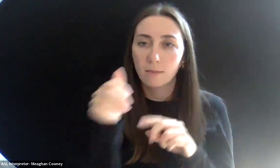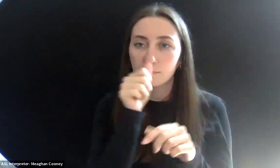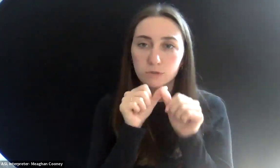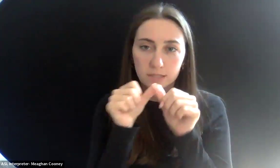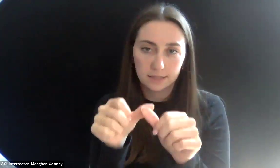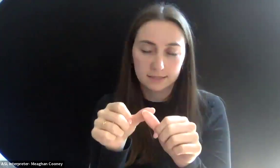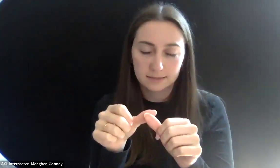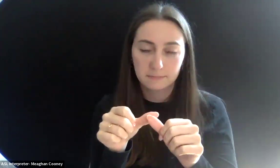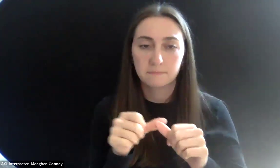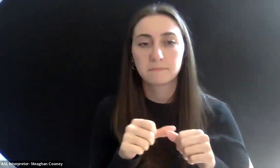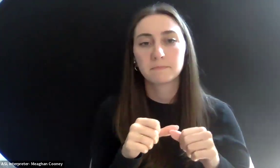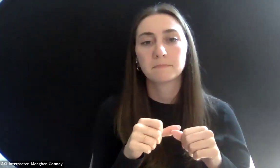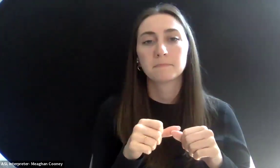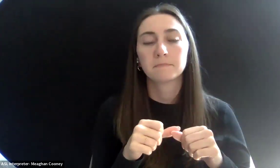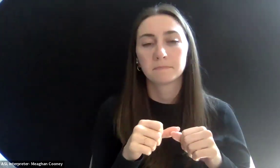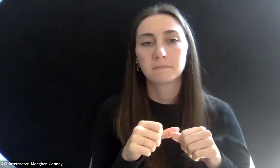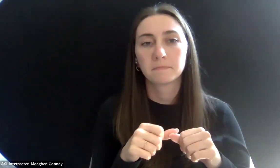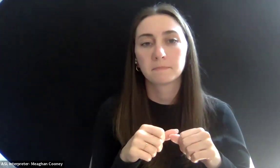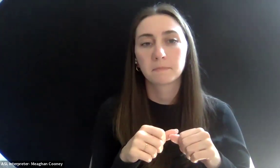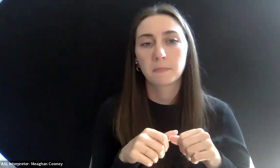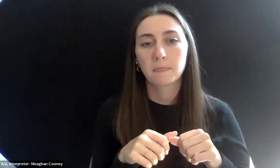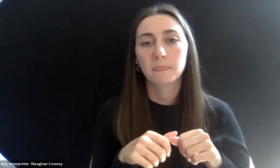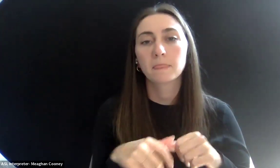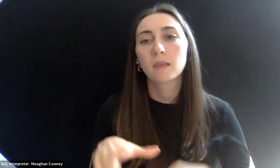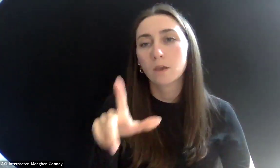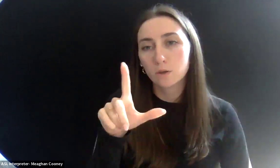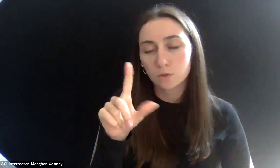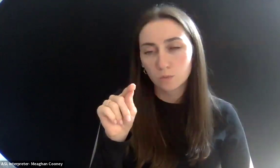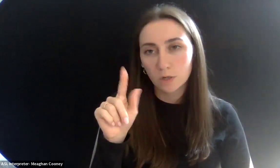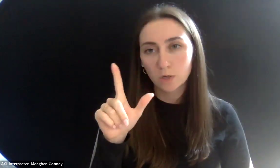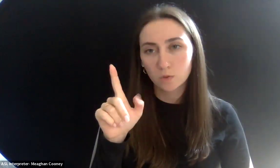So the 2021 interim protocol indicated that proponents were